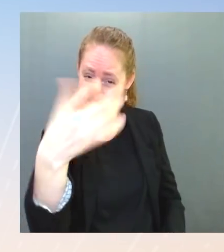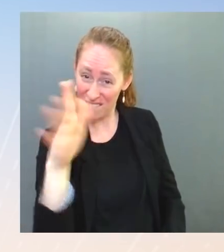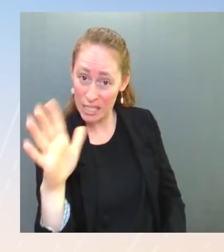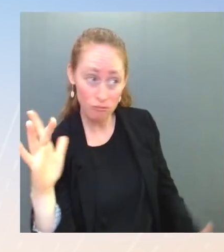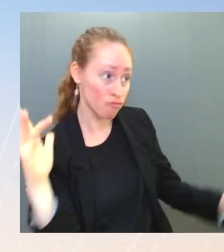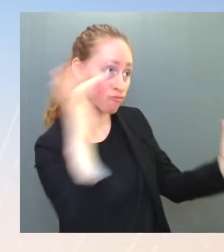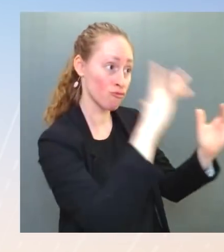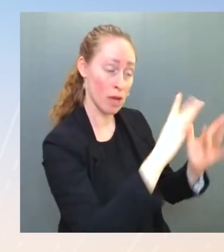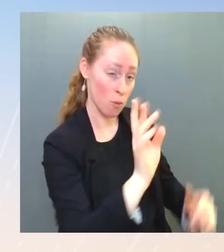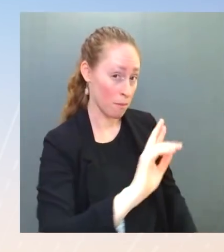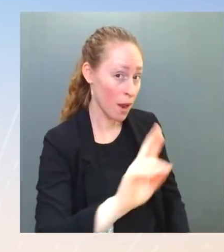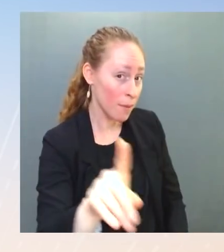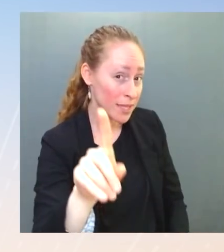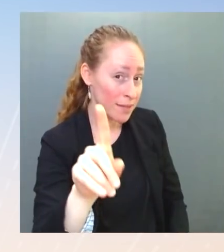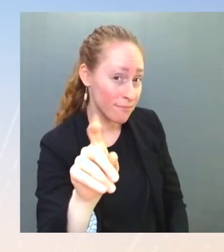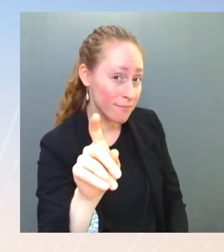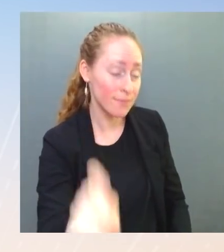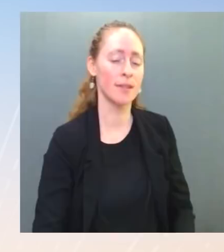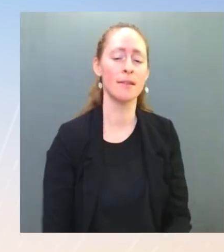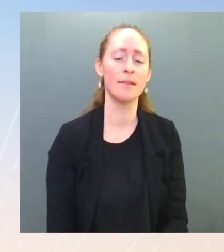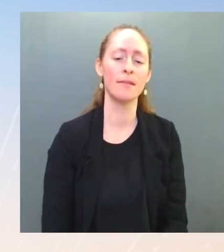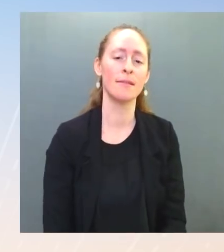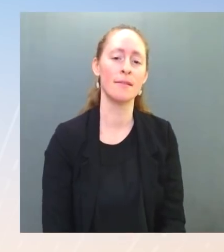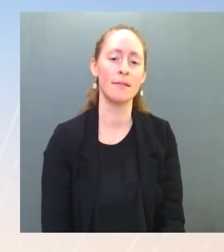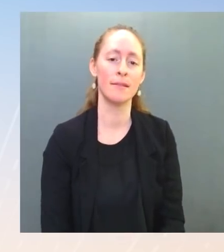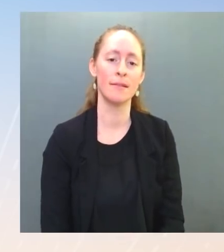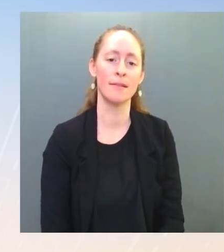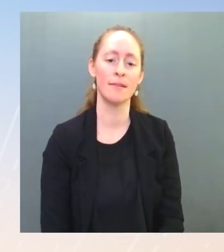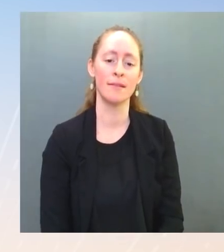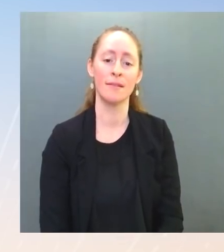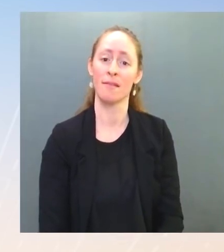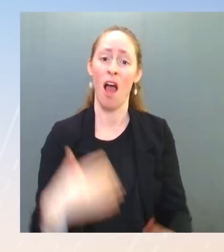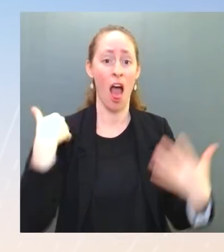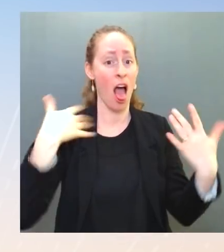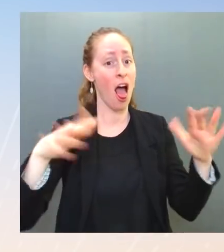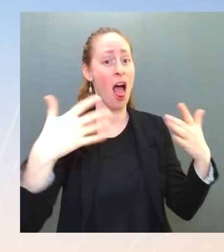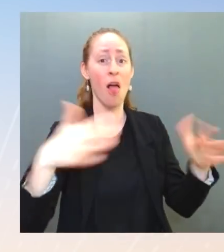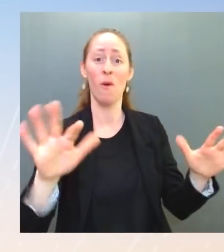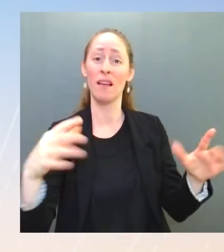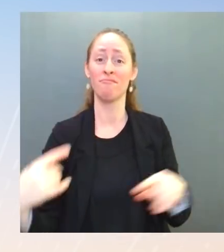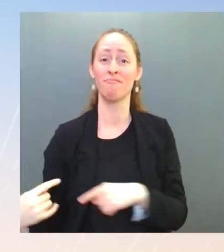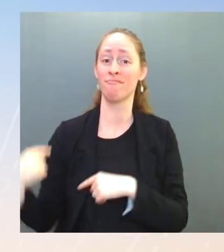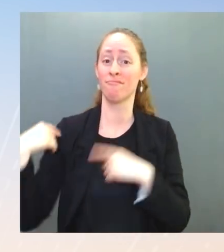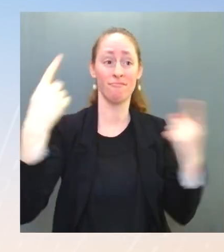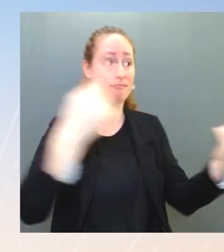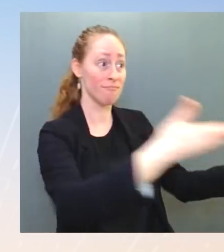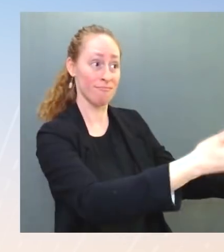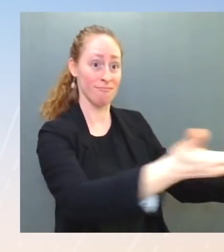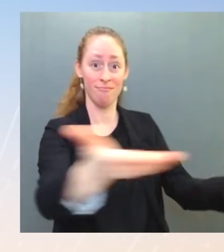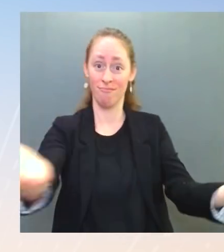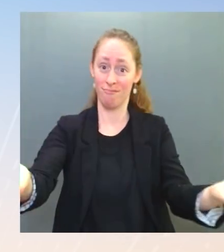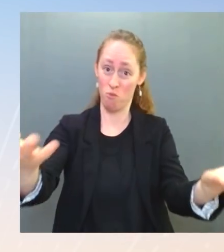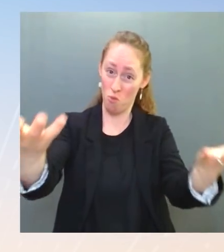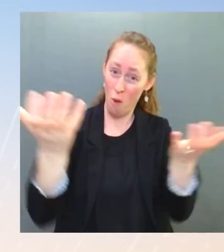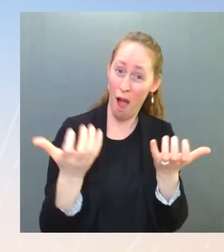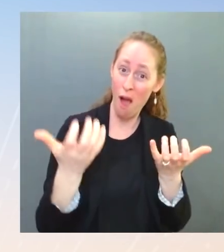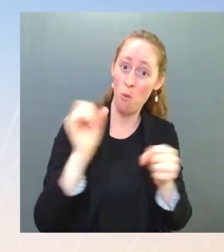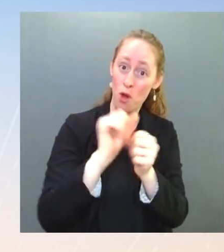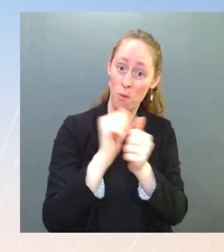on immigration reform, you're invited. Let's have a conversation. We have not seen an expression of that interest across the board.